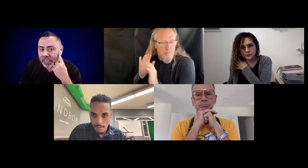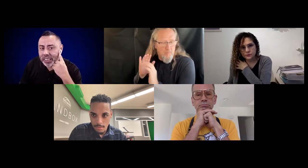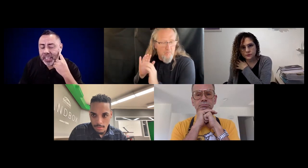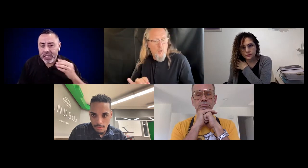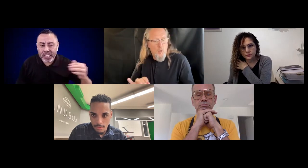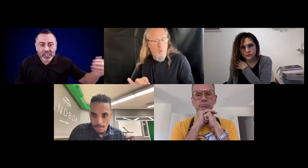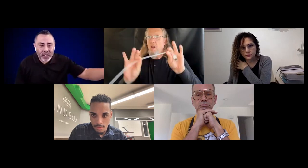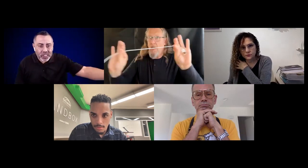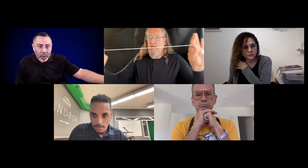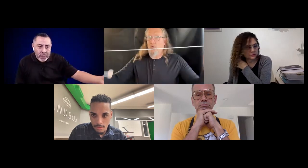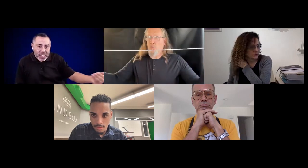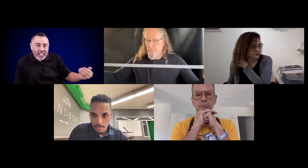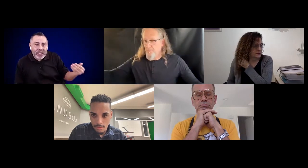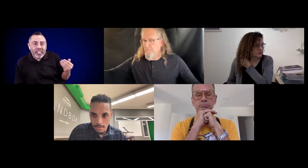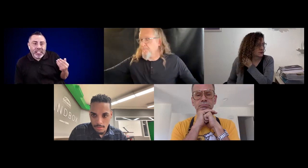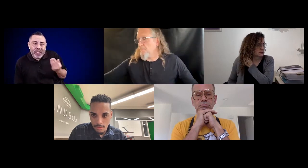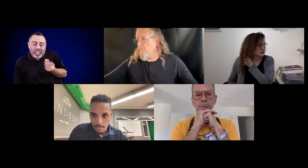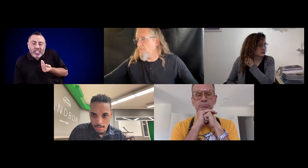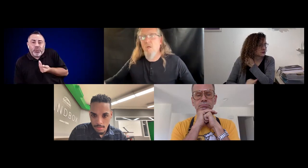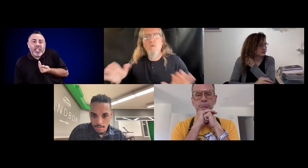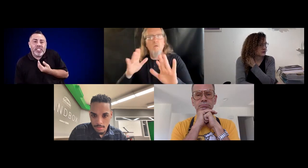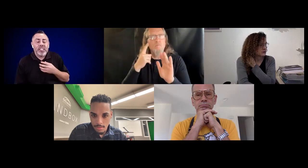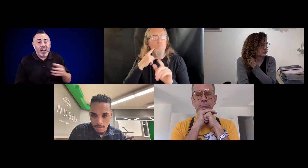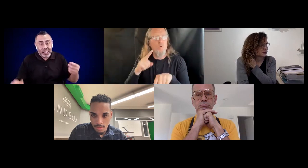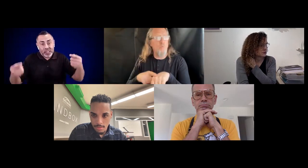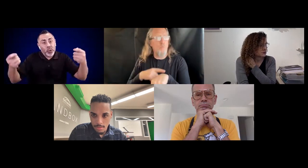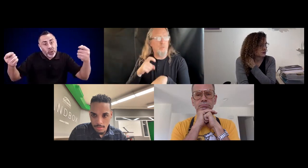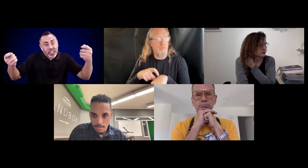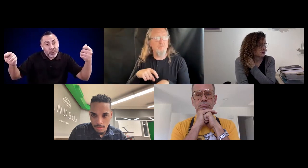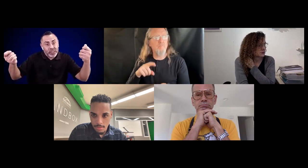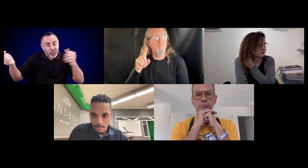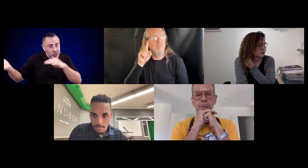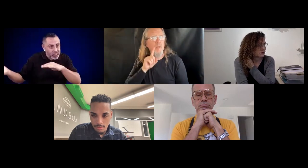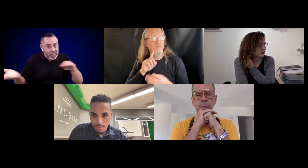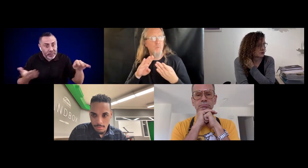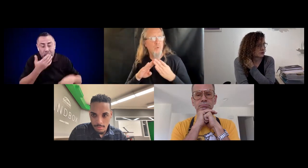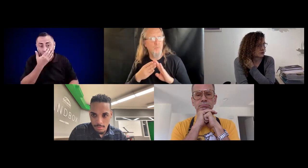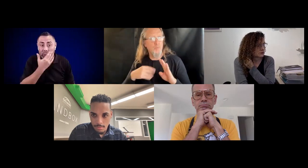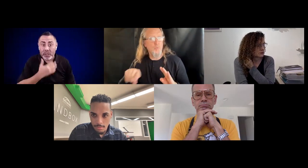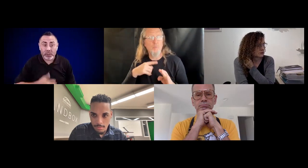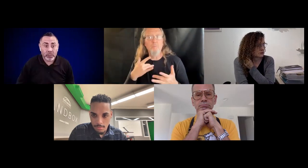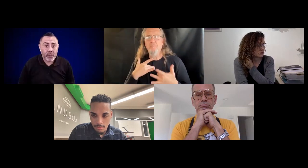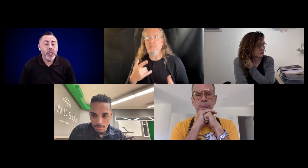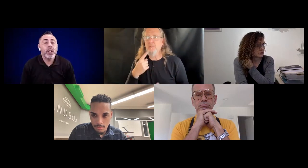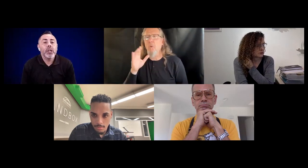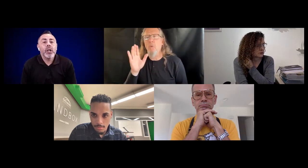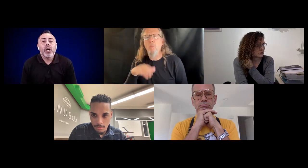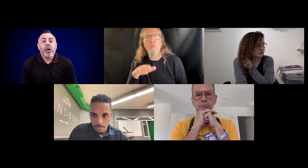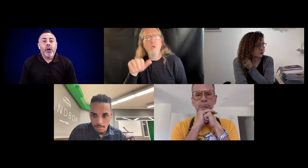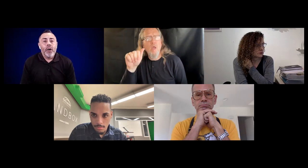Things have to come in in a direction kinda like this cord that I'm holding in a straight line